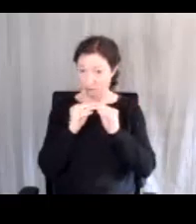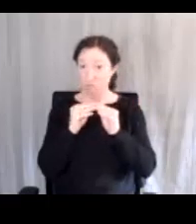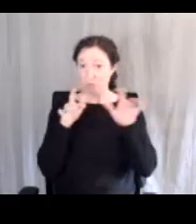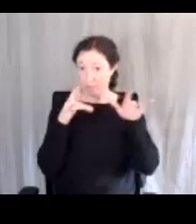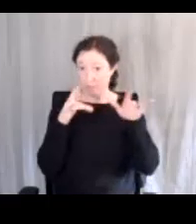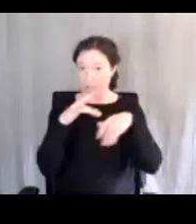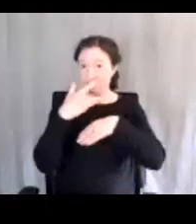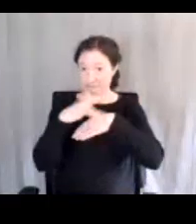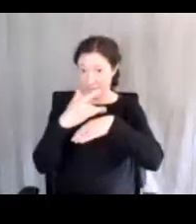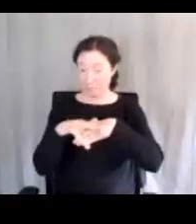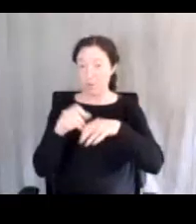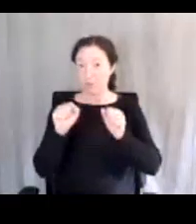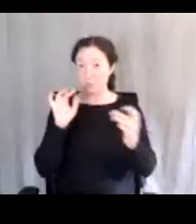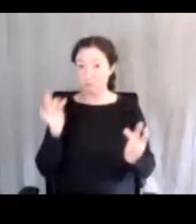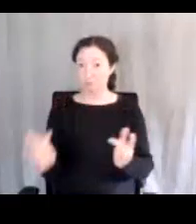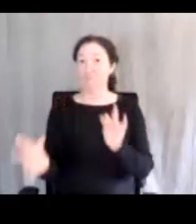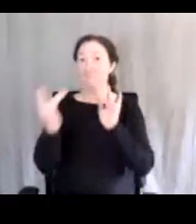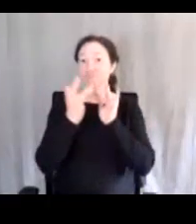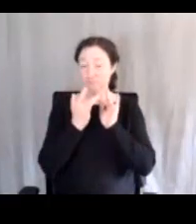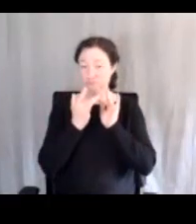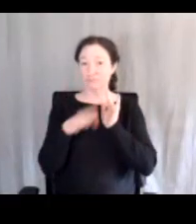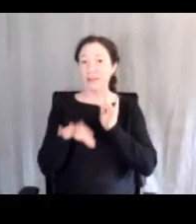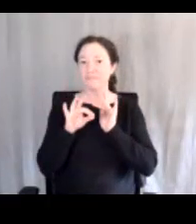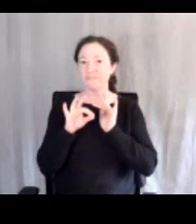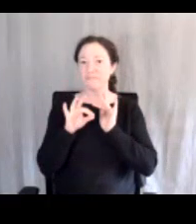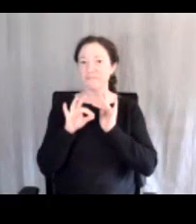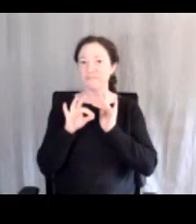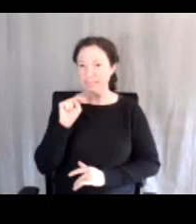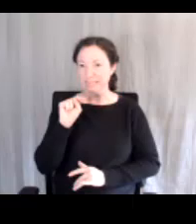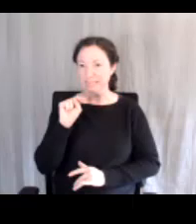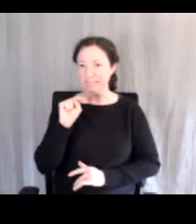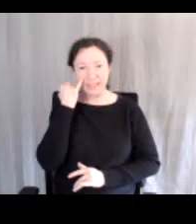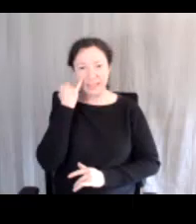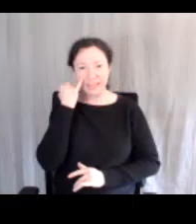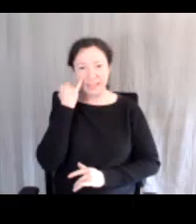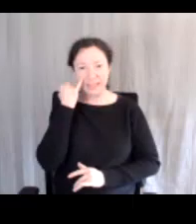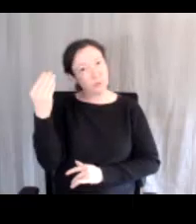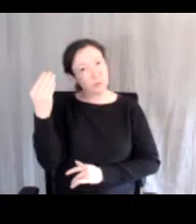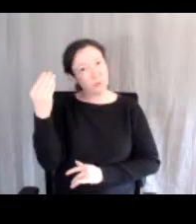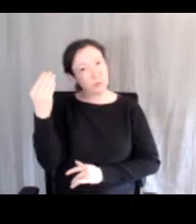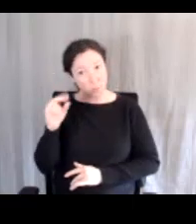You can reach out to me to find a link if you're outside of DOH. If you're inside DOH,